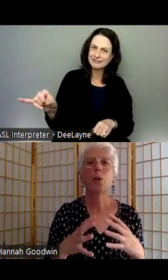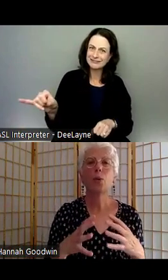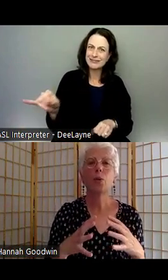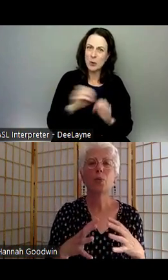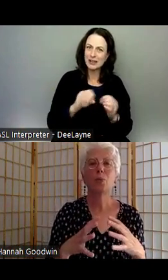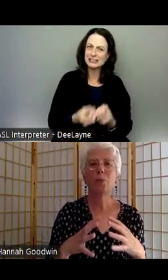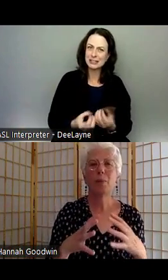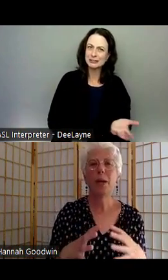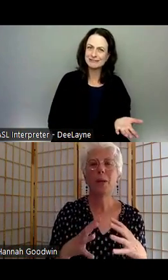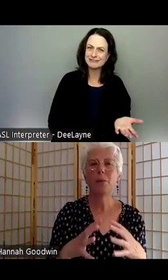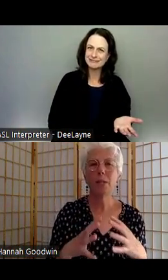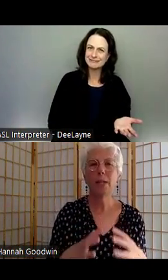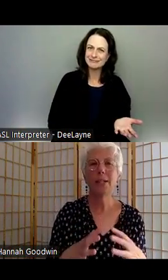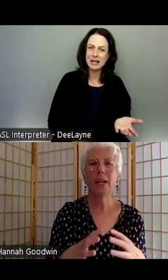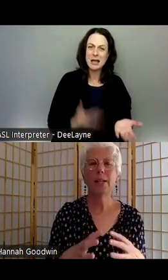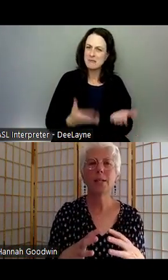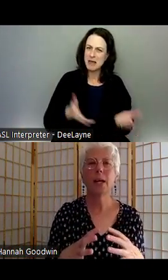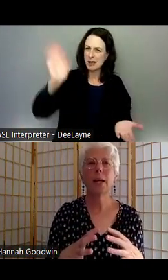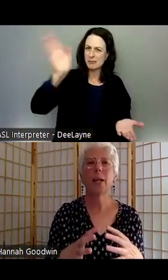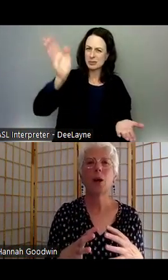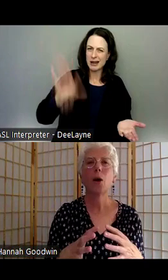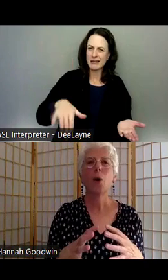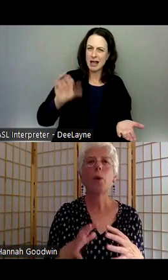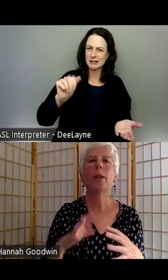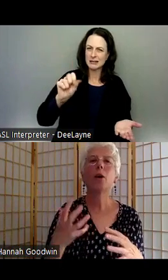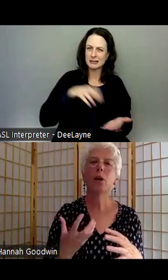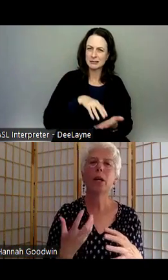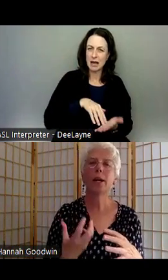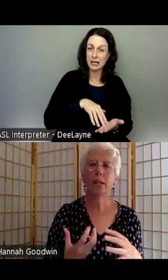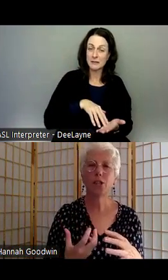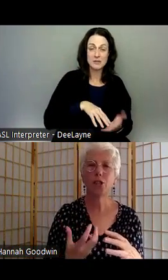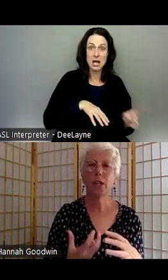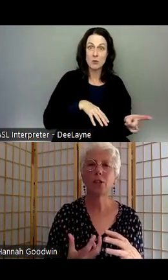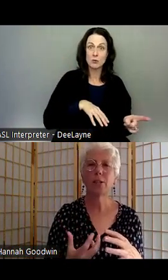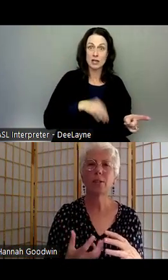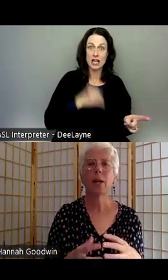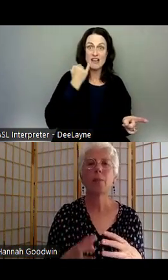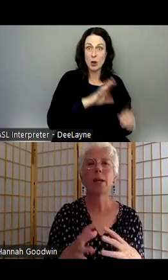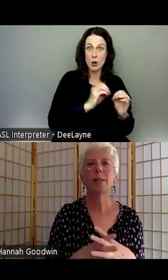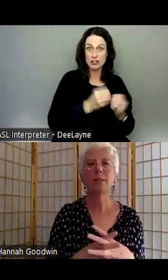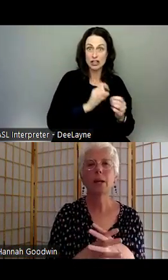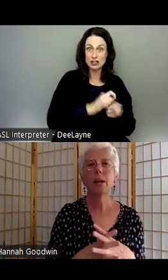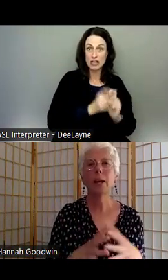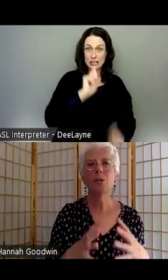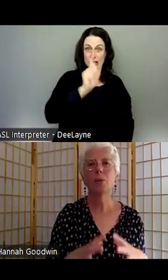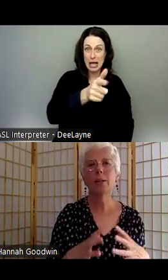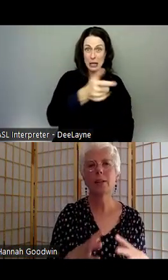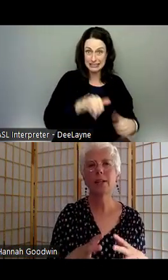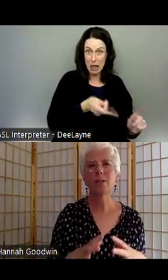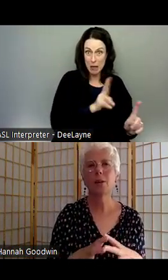who that may be presenting the case study when their organization changes. Because that's one of the things